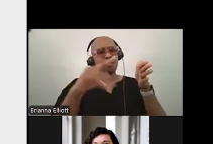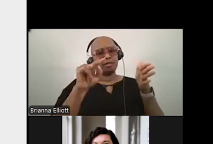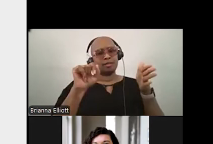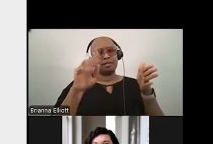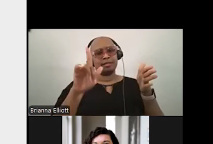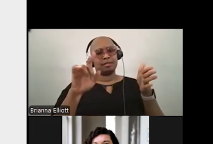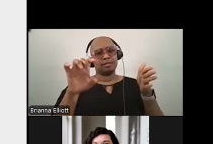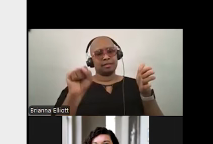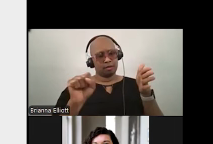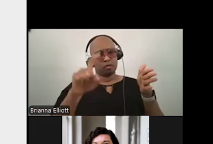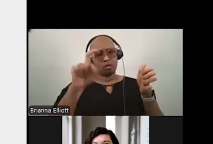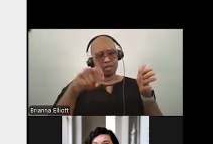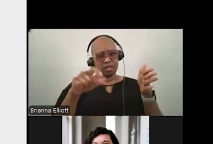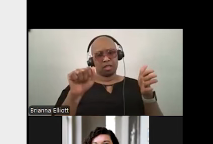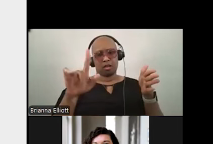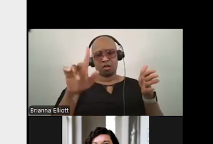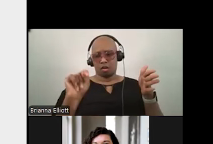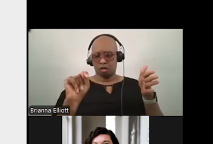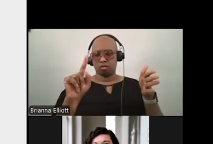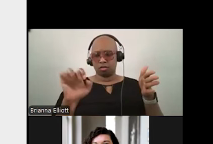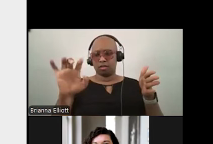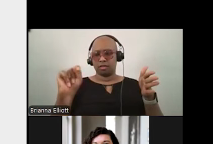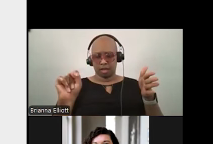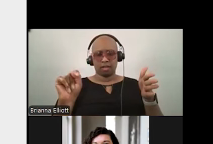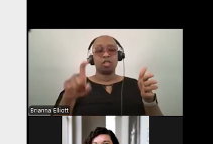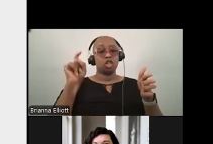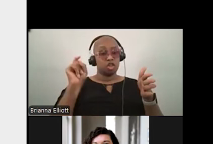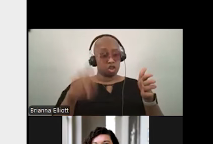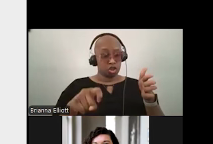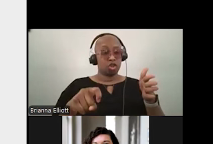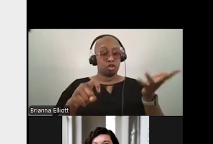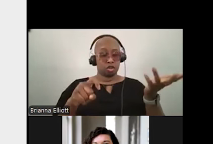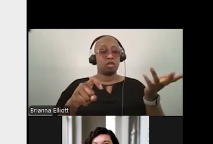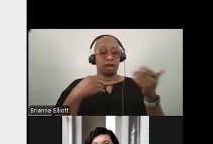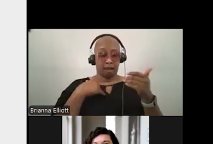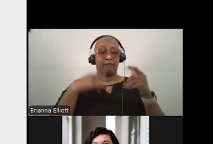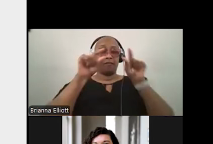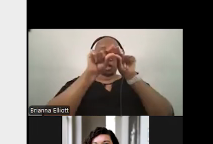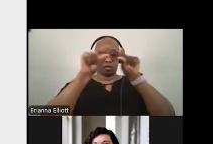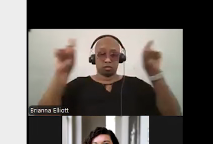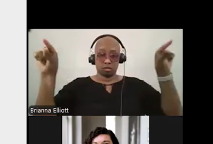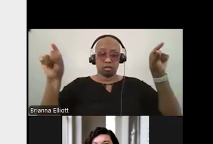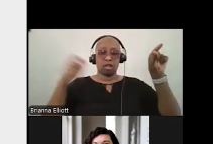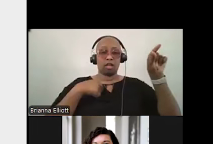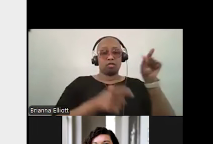um with things like header rows and column row uh column headers. So, they don't need all text if